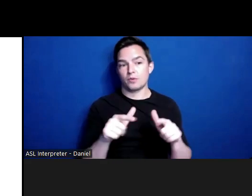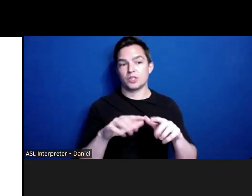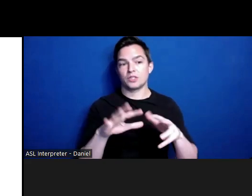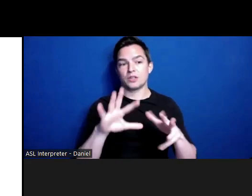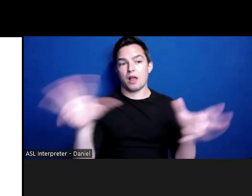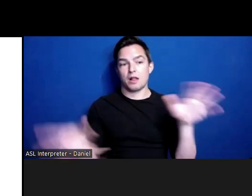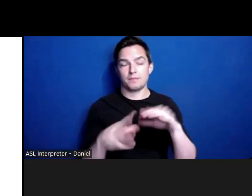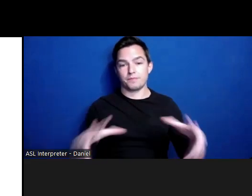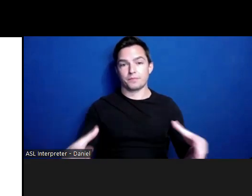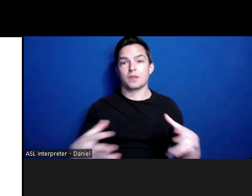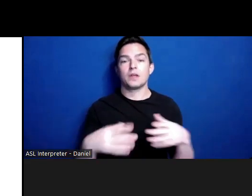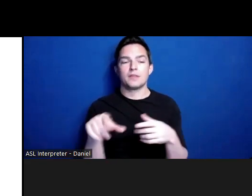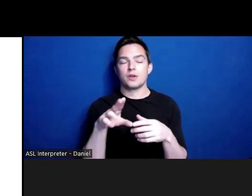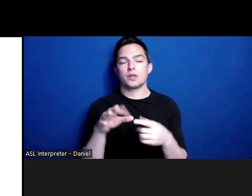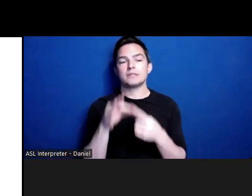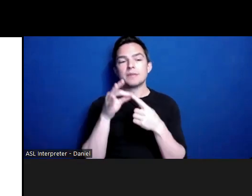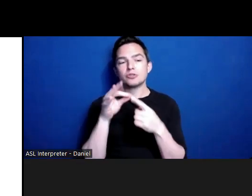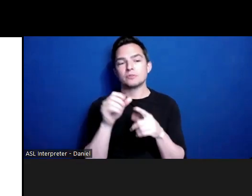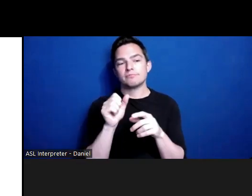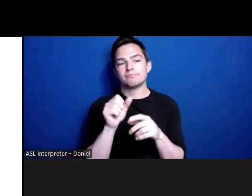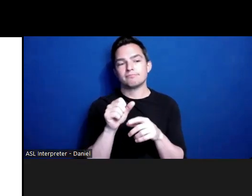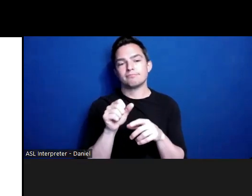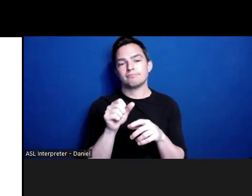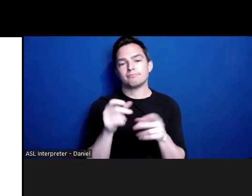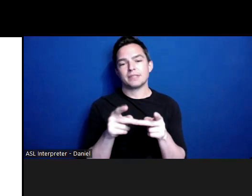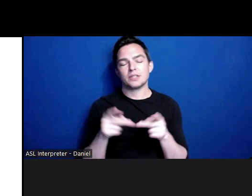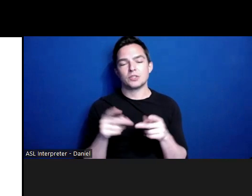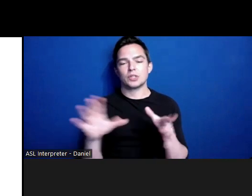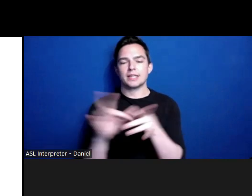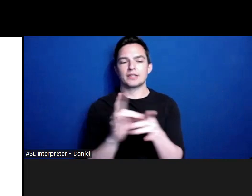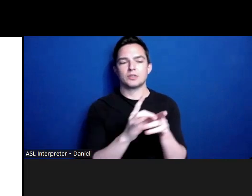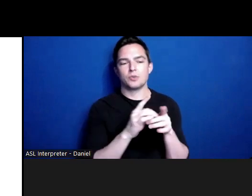a unique position to connect to populations that may previously have been disconnected